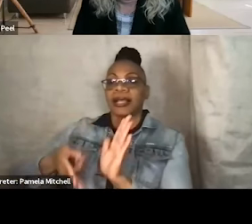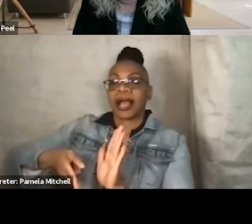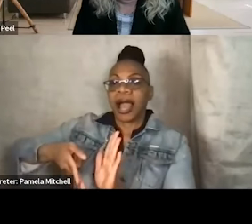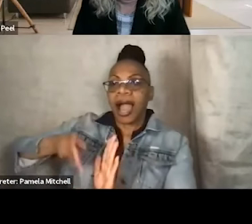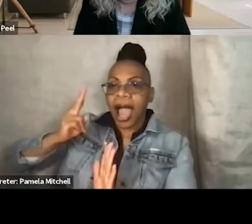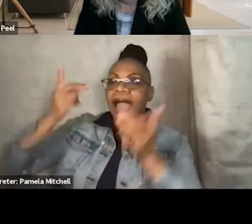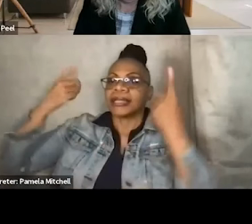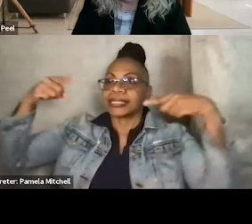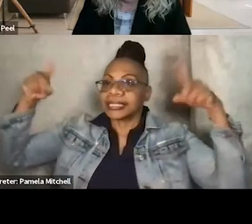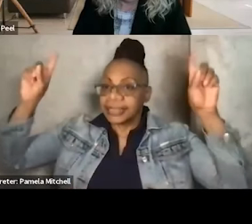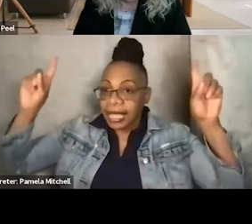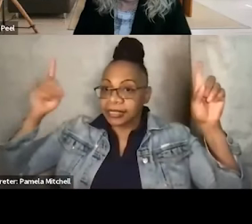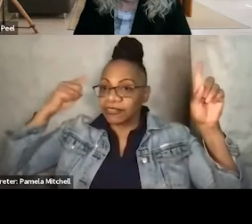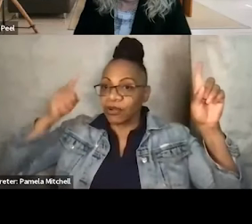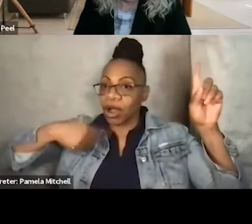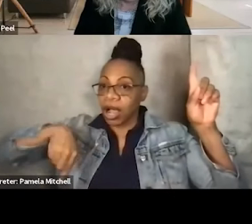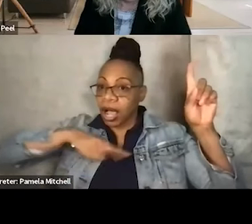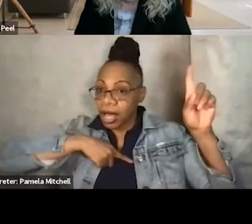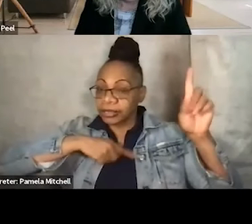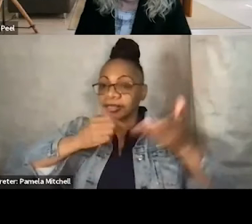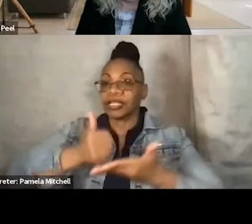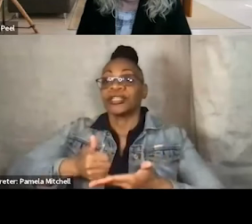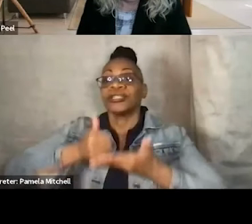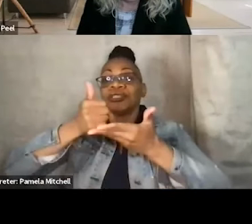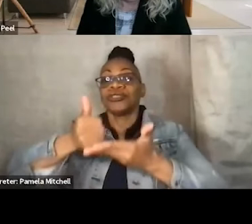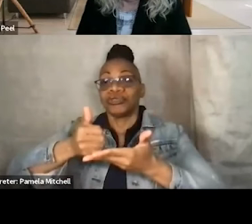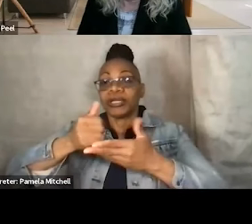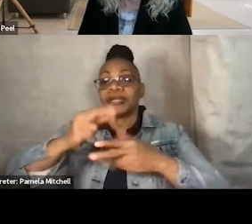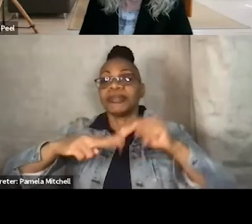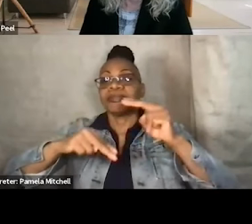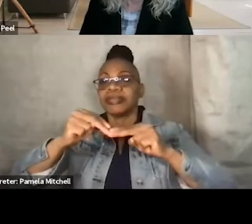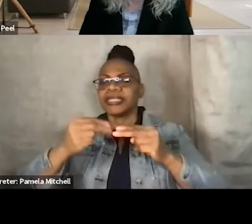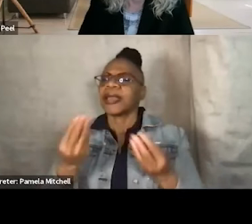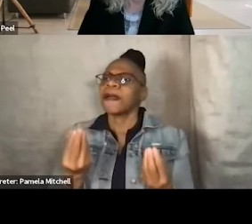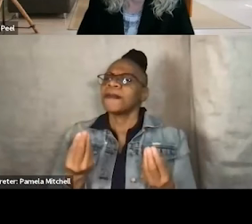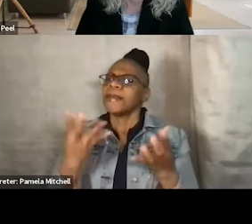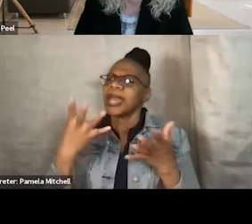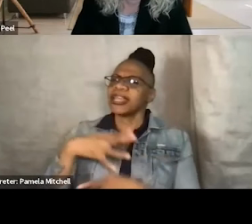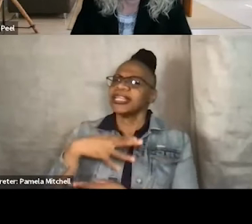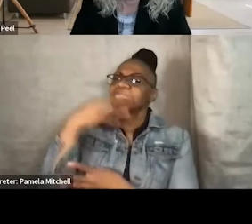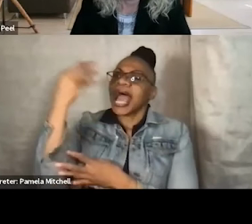And treatment facility, a lot of that is outpatient services. It's not all inpatient.